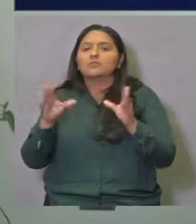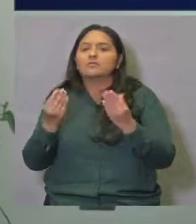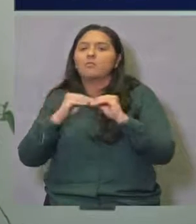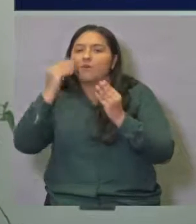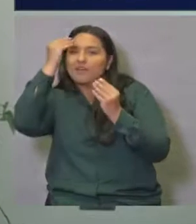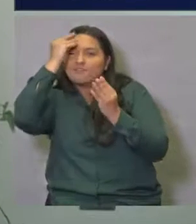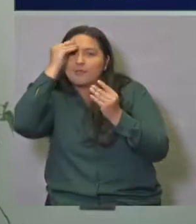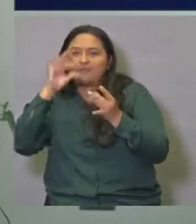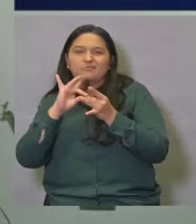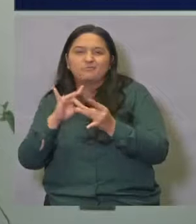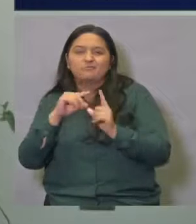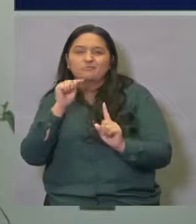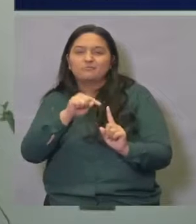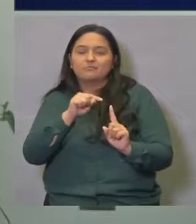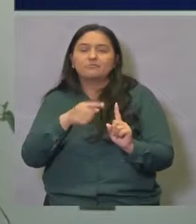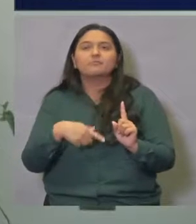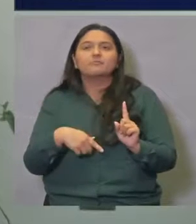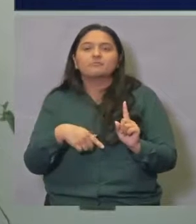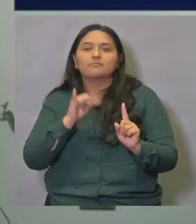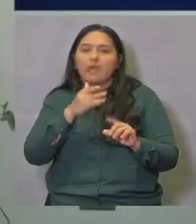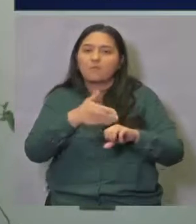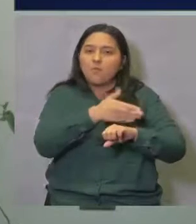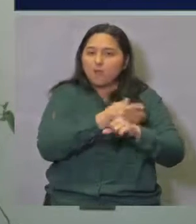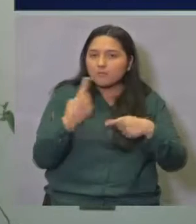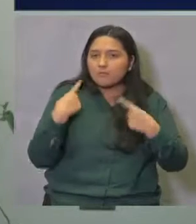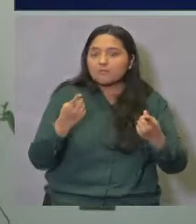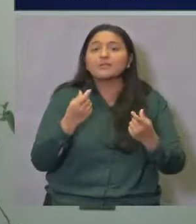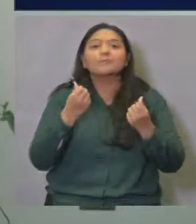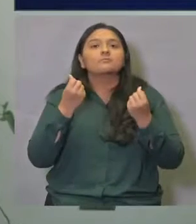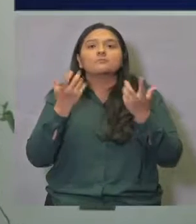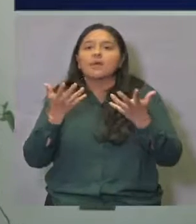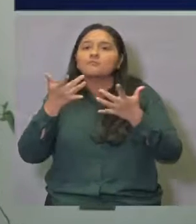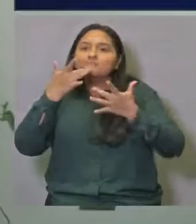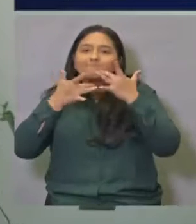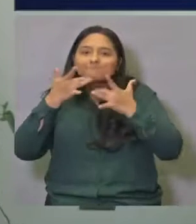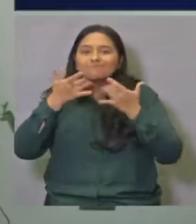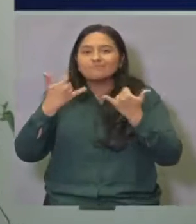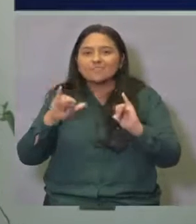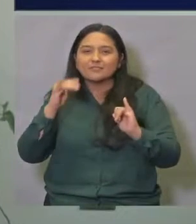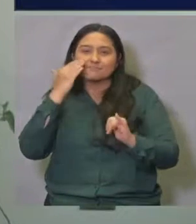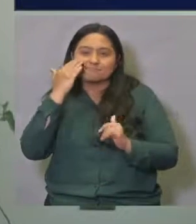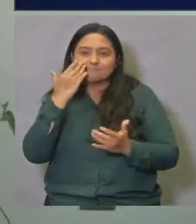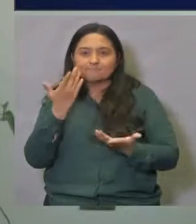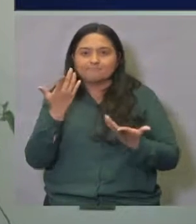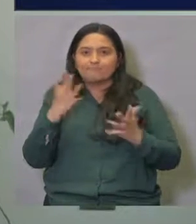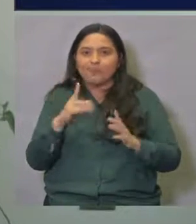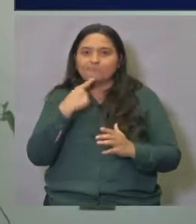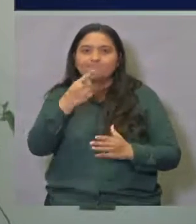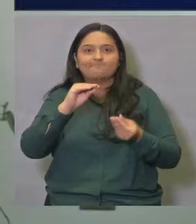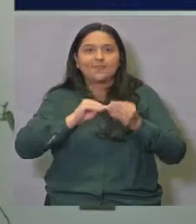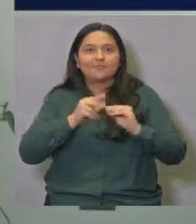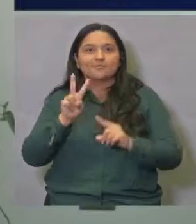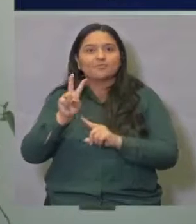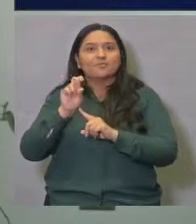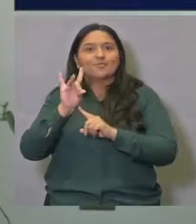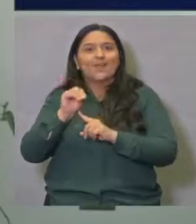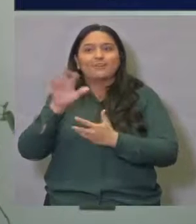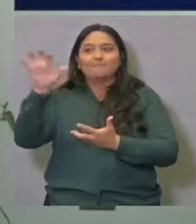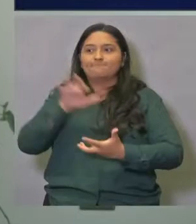SHOWS THE PROGRESS WE ARE MAKING THERE. WE STILL HAVE A LOT OF SCARCITY.